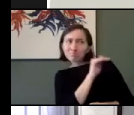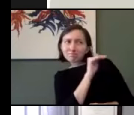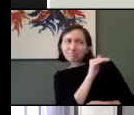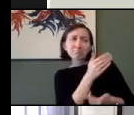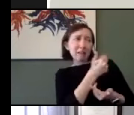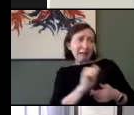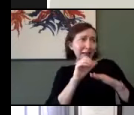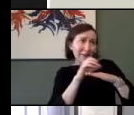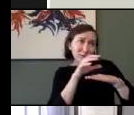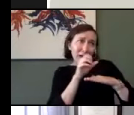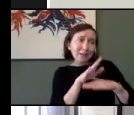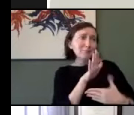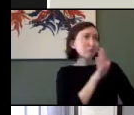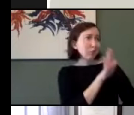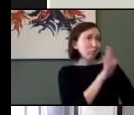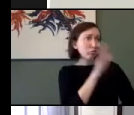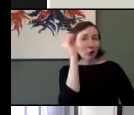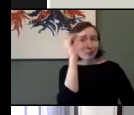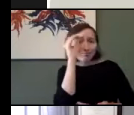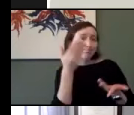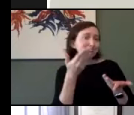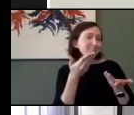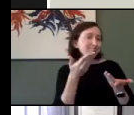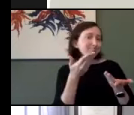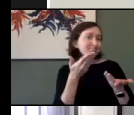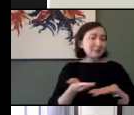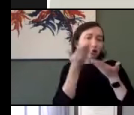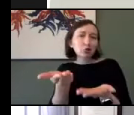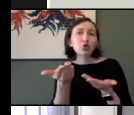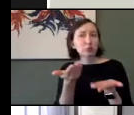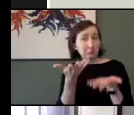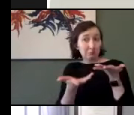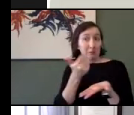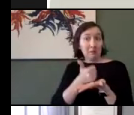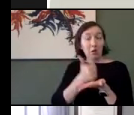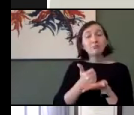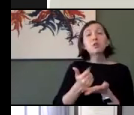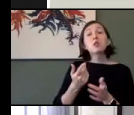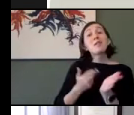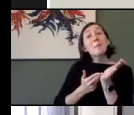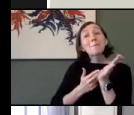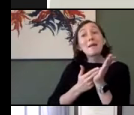and strategies to work around that difficulty. Ensure proper mask size and fit of the mask.